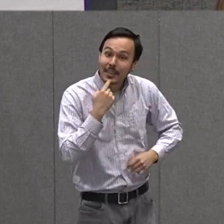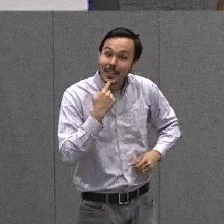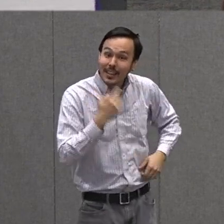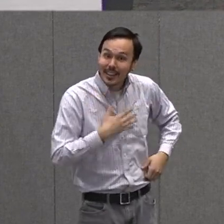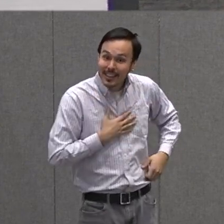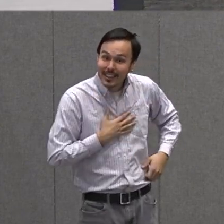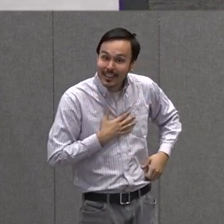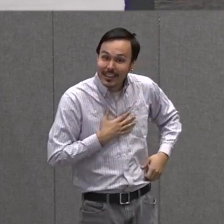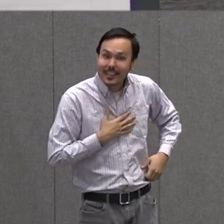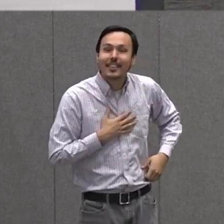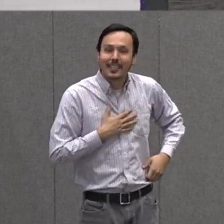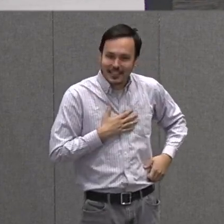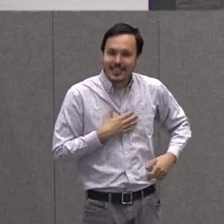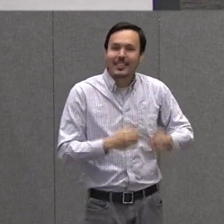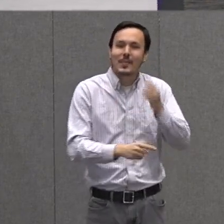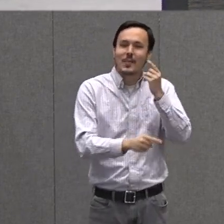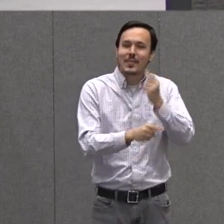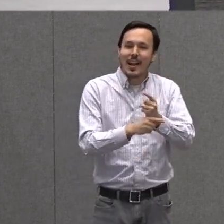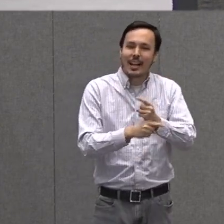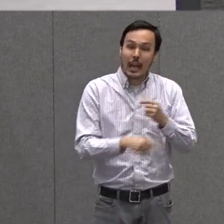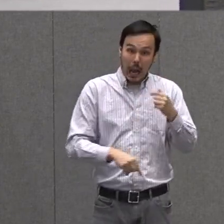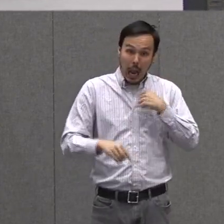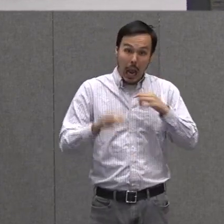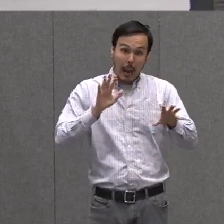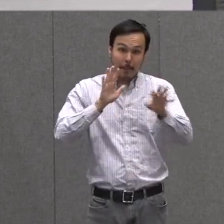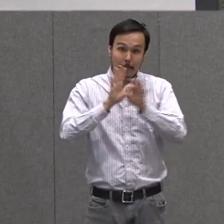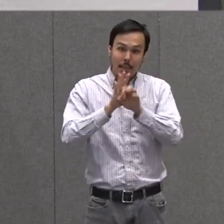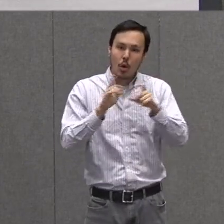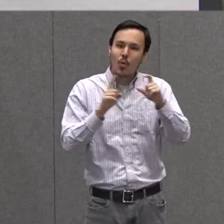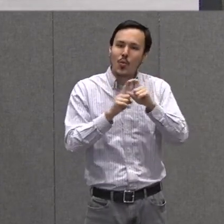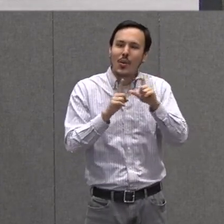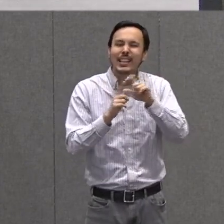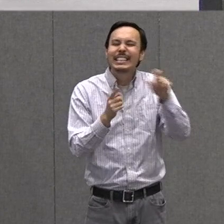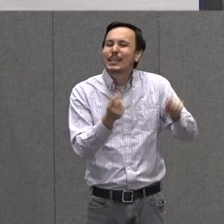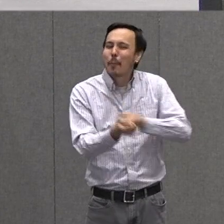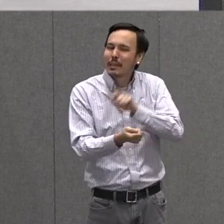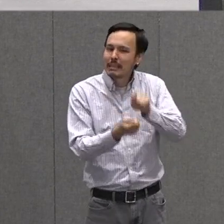That's right. I chose this word for a very specific reason.